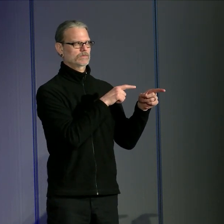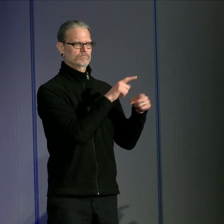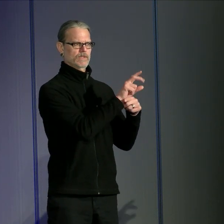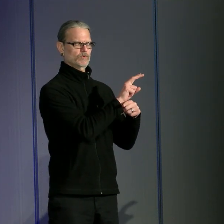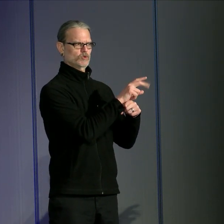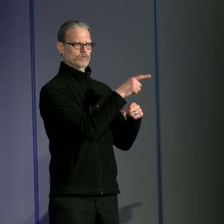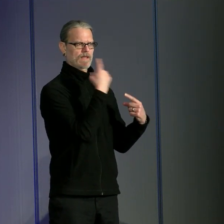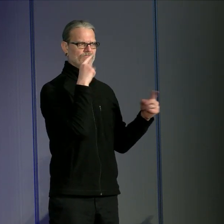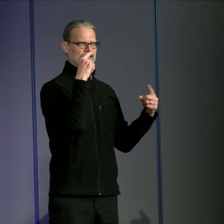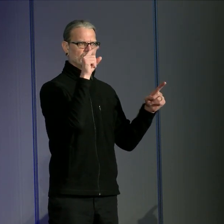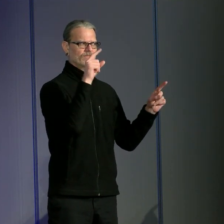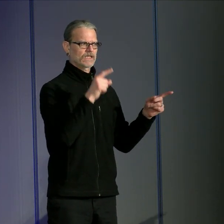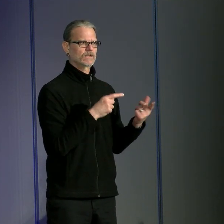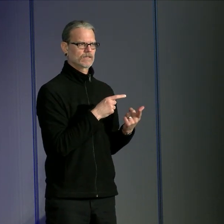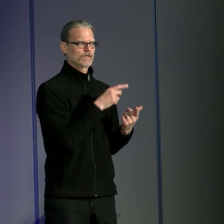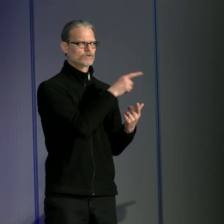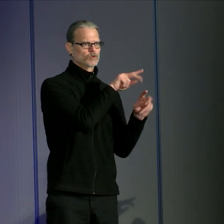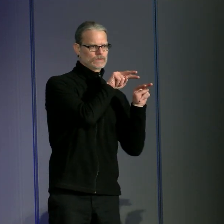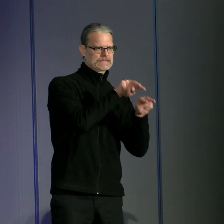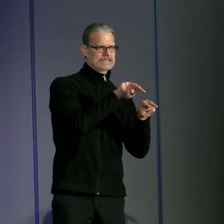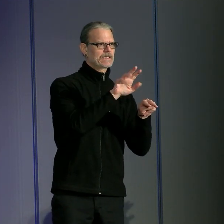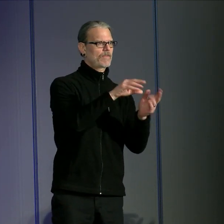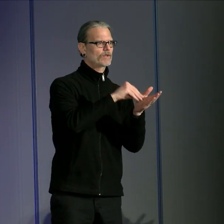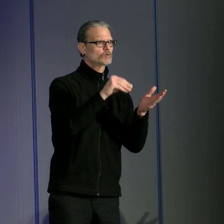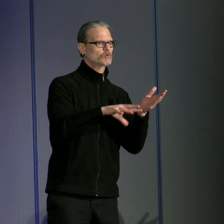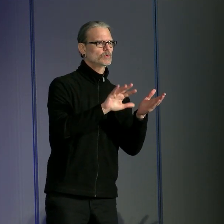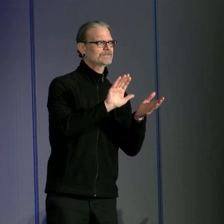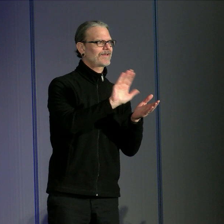a view of the student's path through the University.